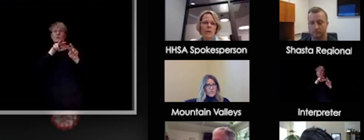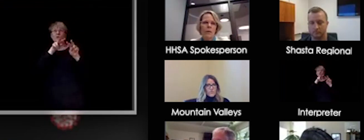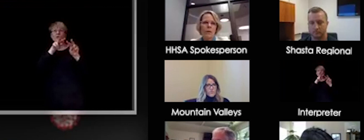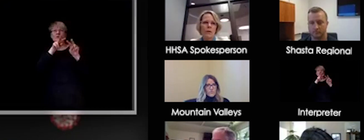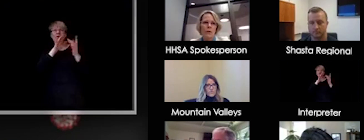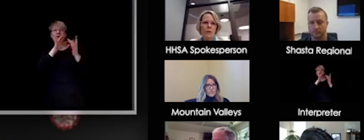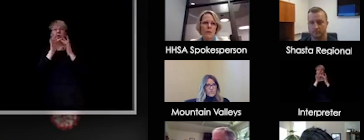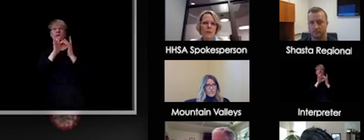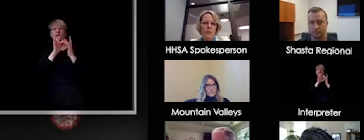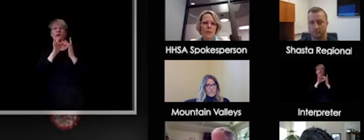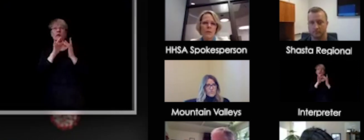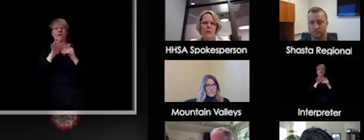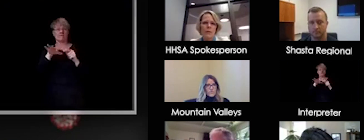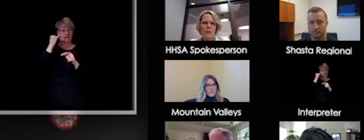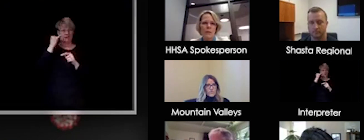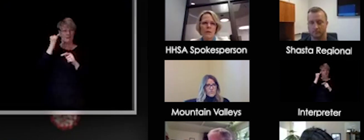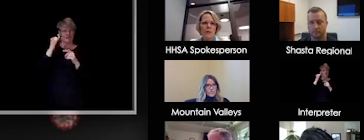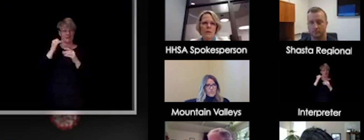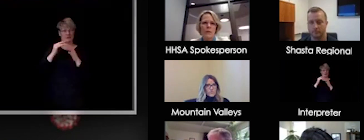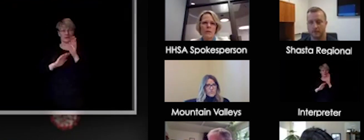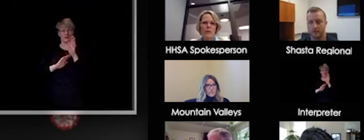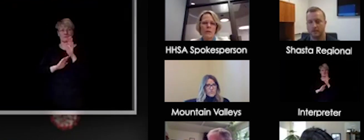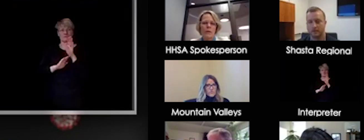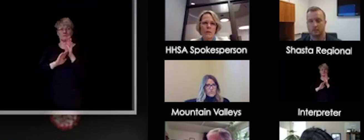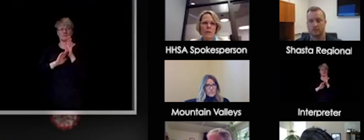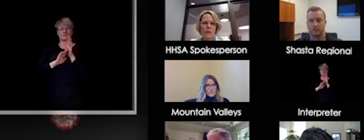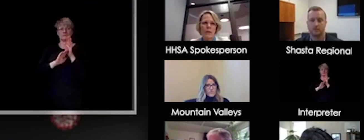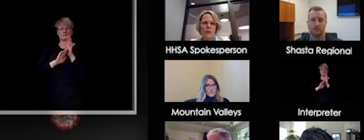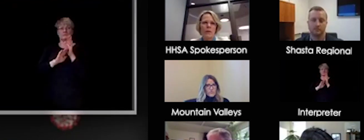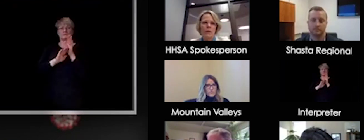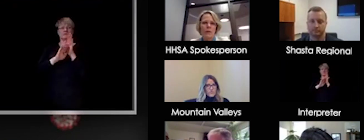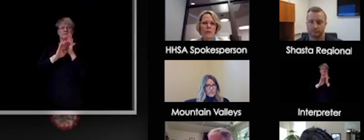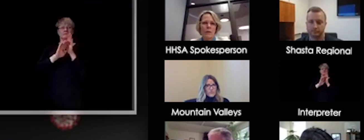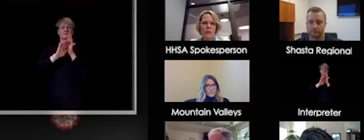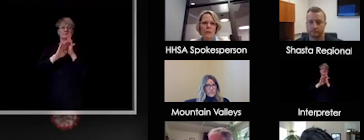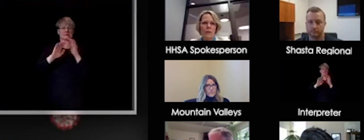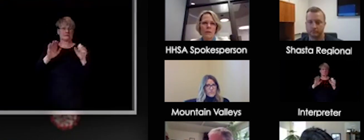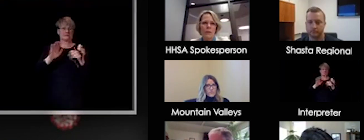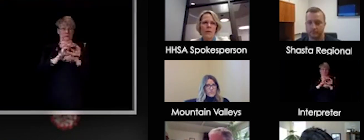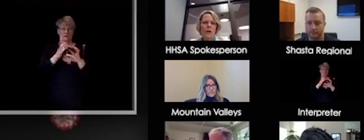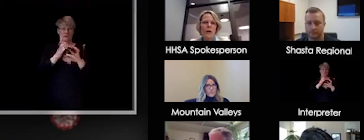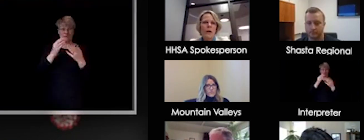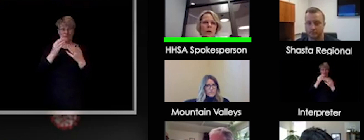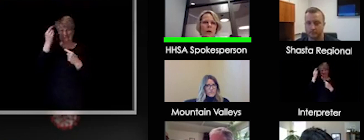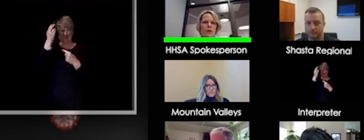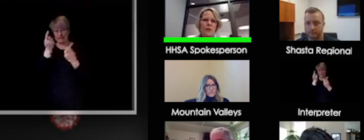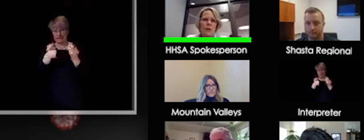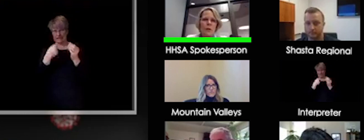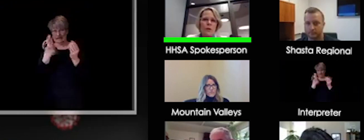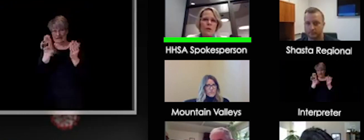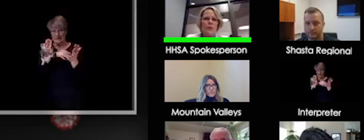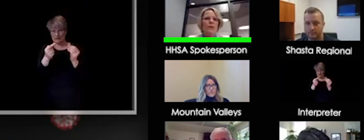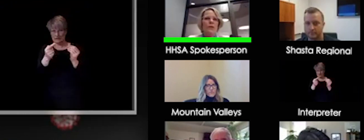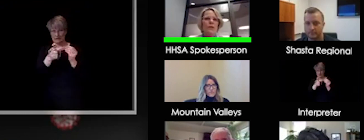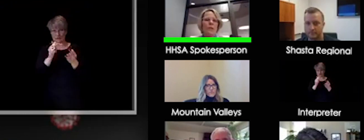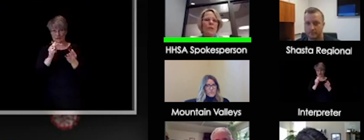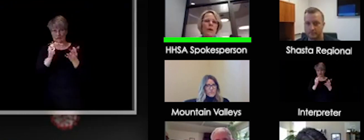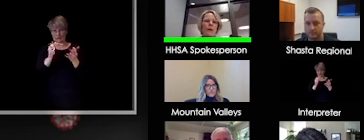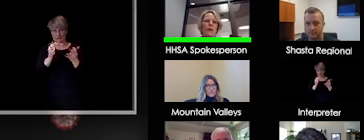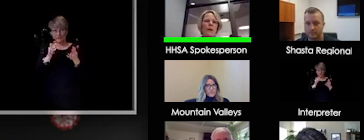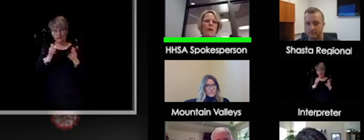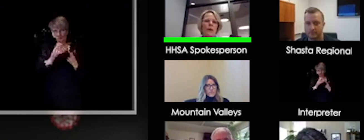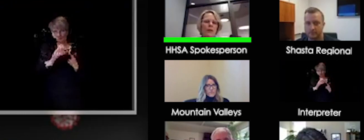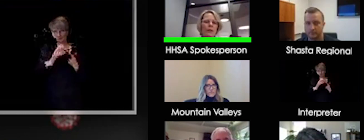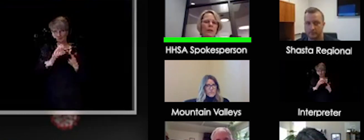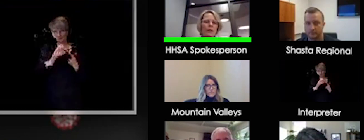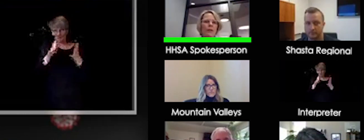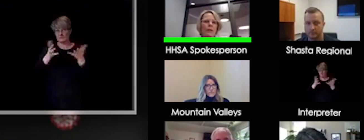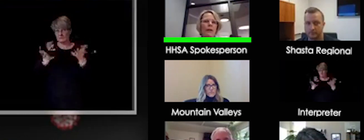and maybe we need to rethink this reopening? We’re calling it the COVID-19 alert level